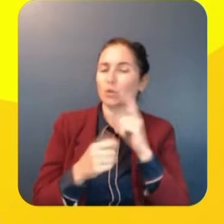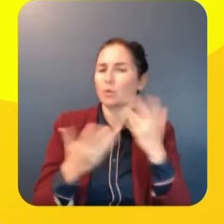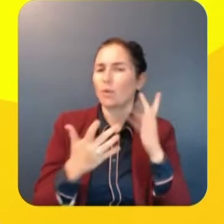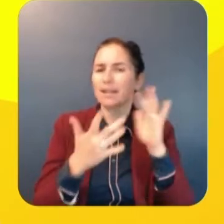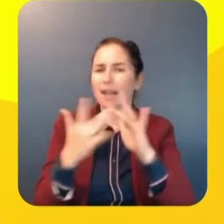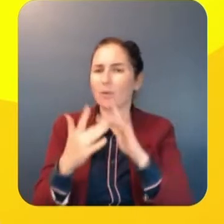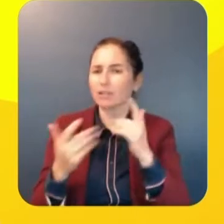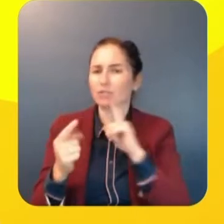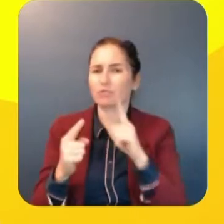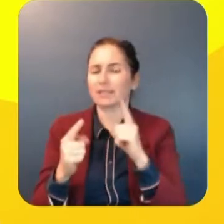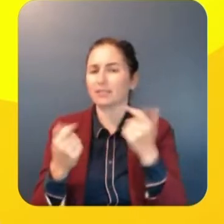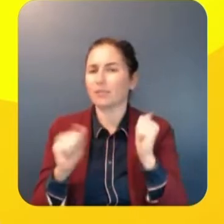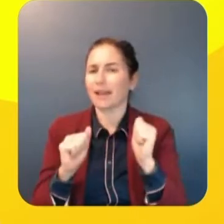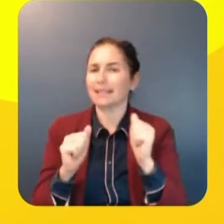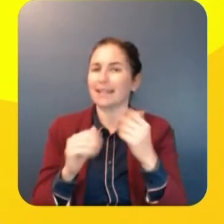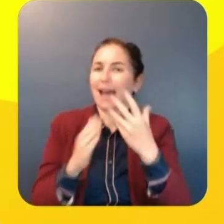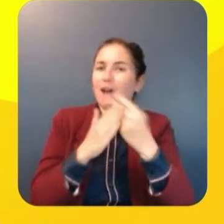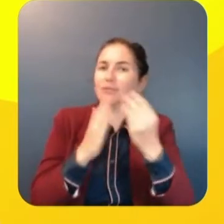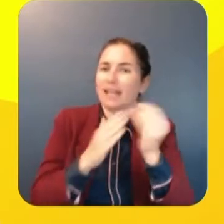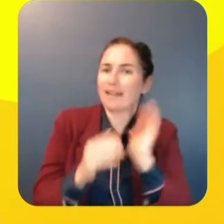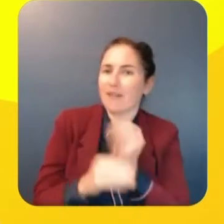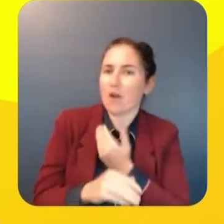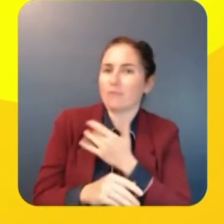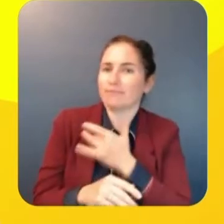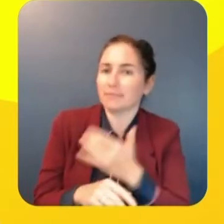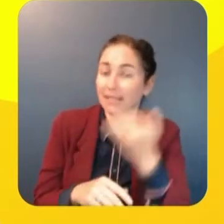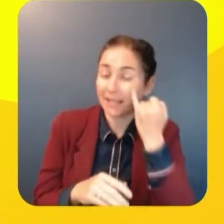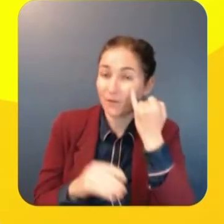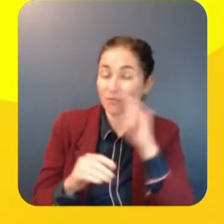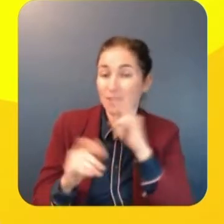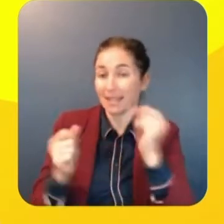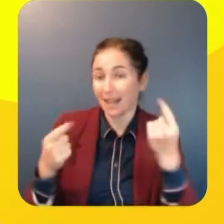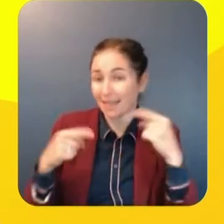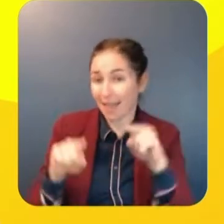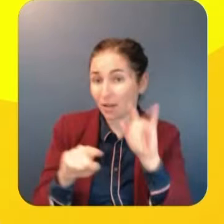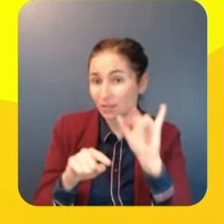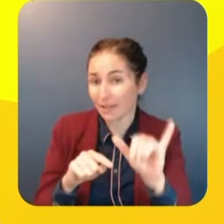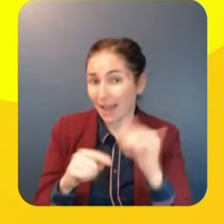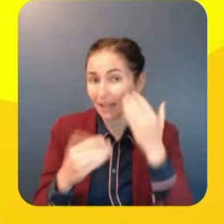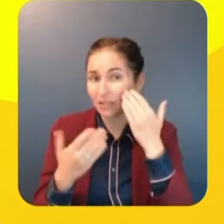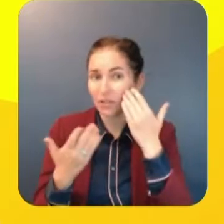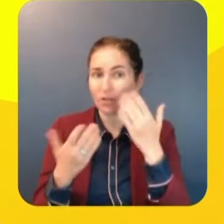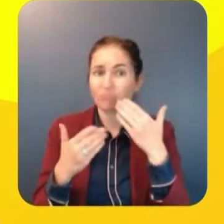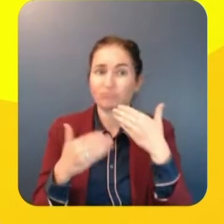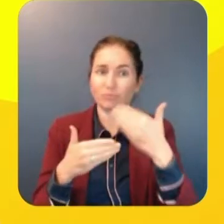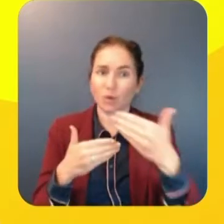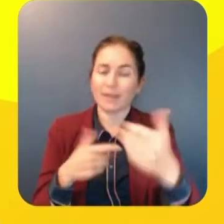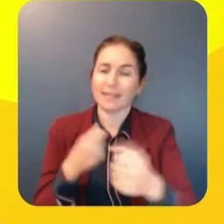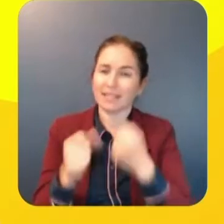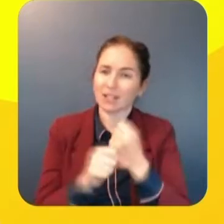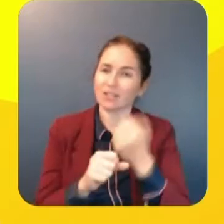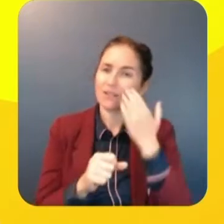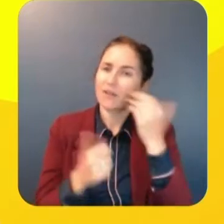So, I think about we were kind of really aligned to that, but it's as that piece of throughout the years, I've kind of always driven that message and I think that's how I've seen the,